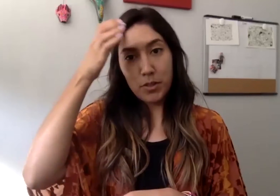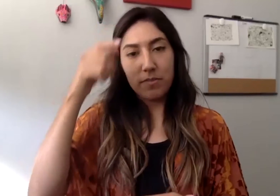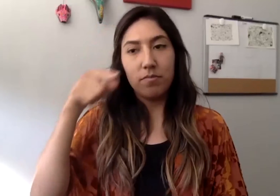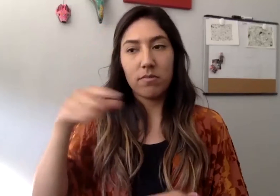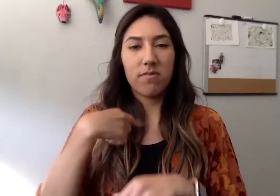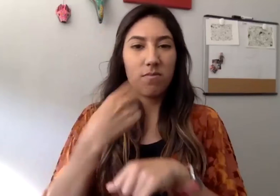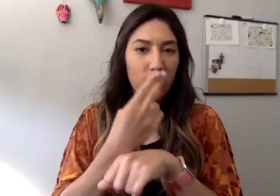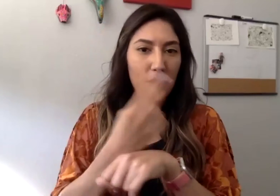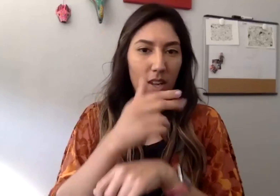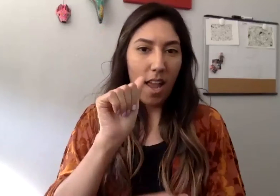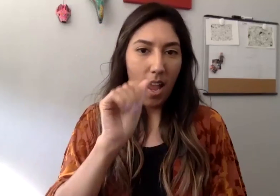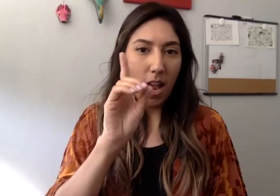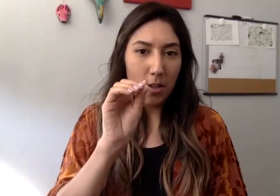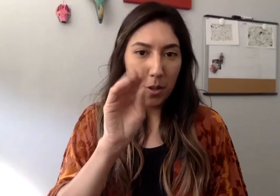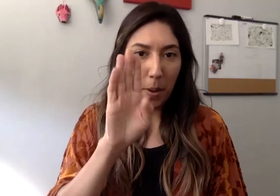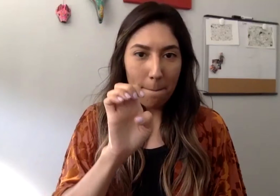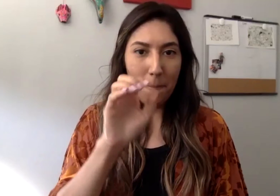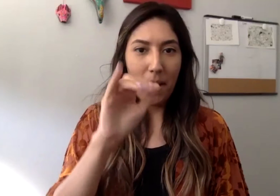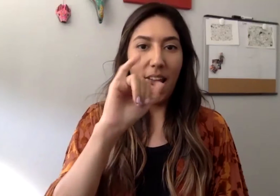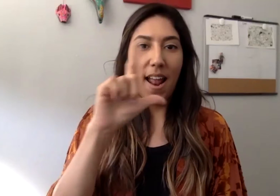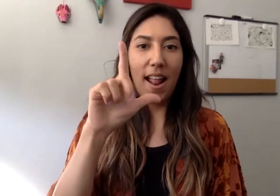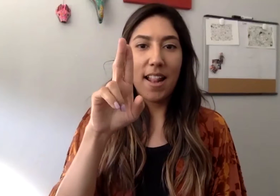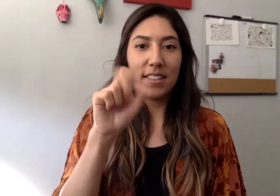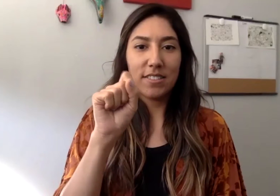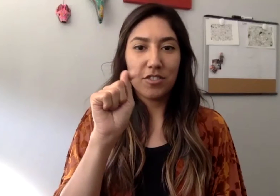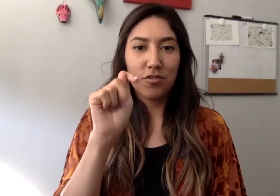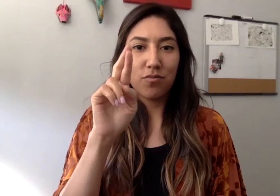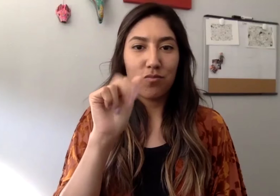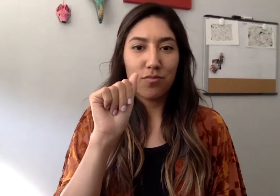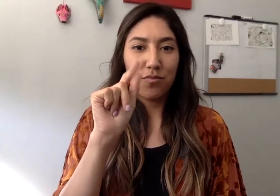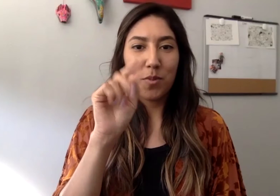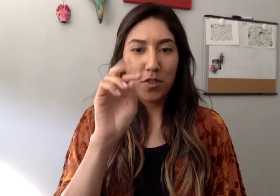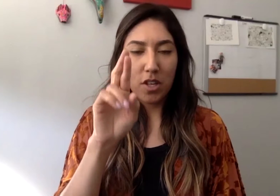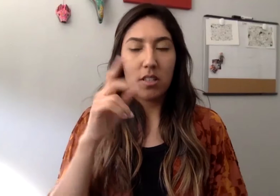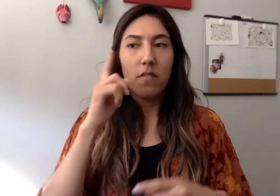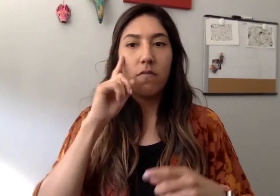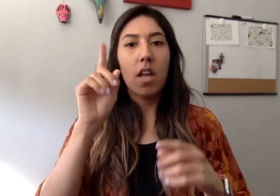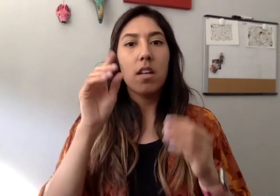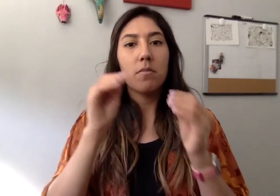to edit the sizing and the format so that it would be the best quality